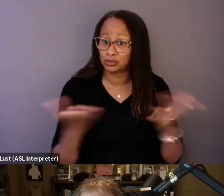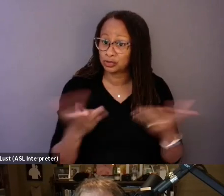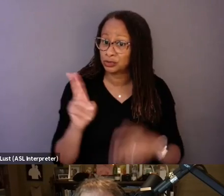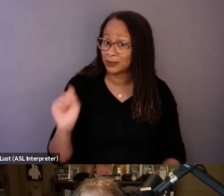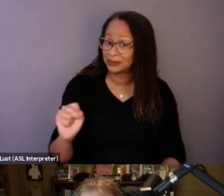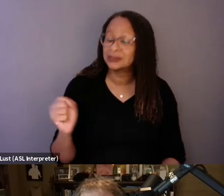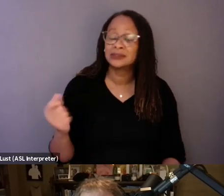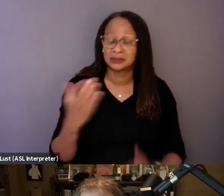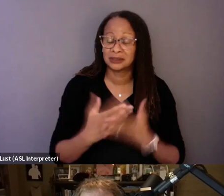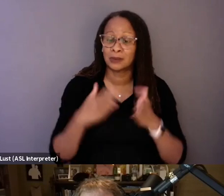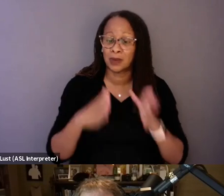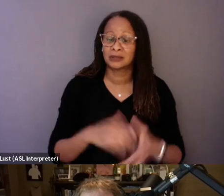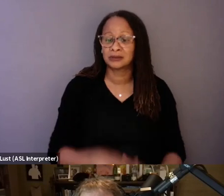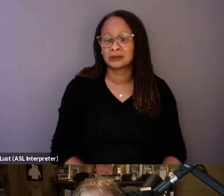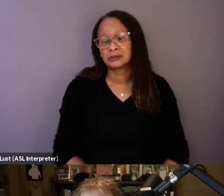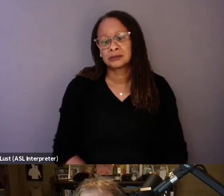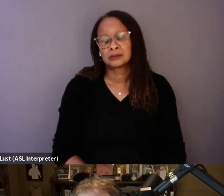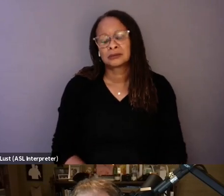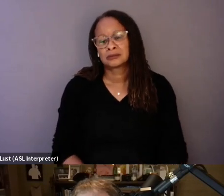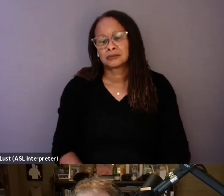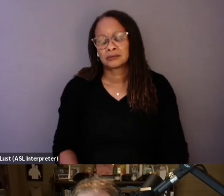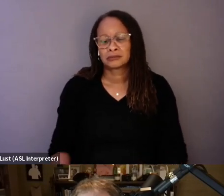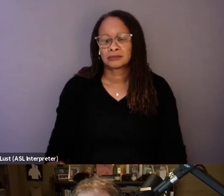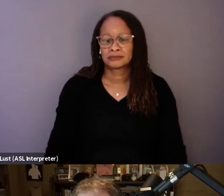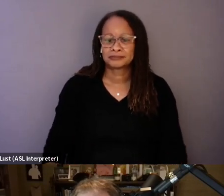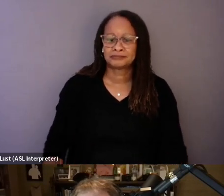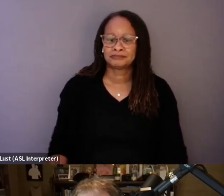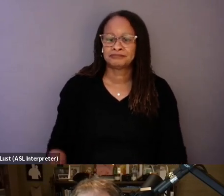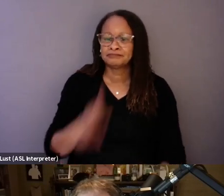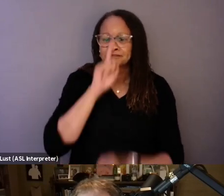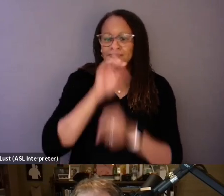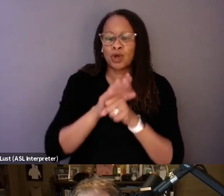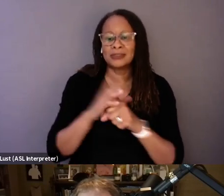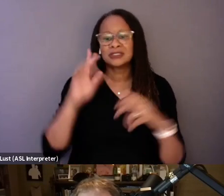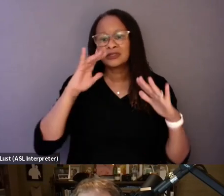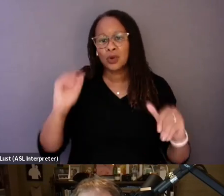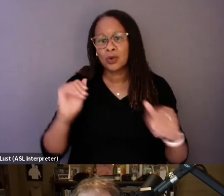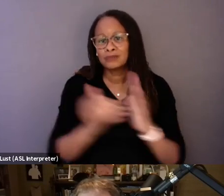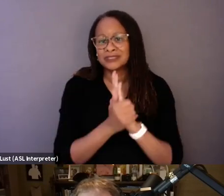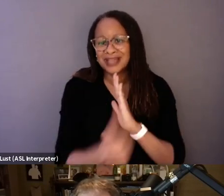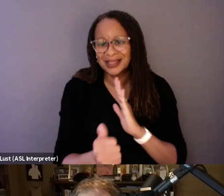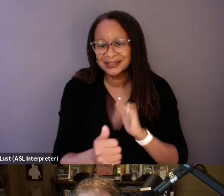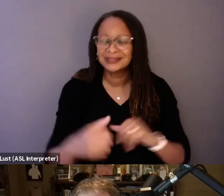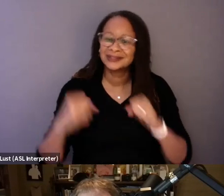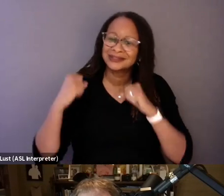And sort the promise, the hope, the talent, the strength, the energy, the youth,